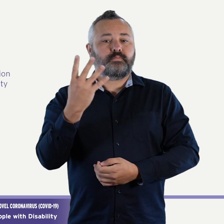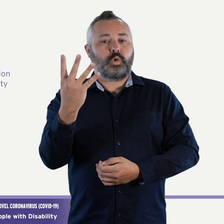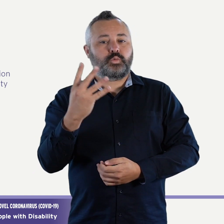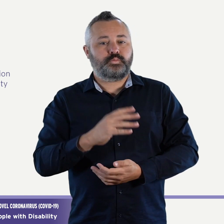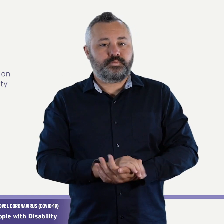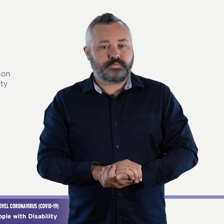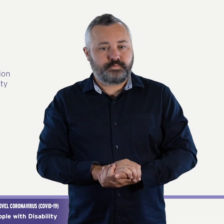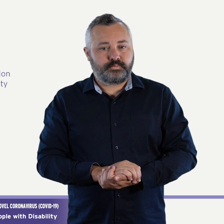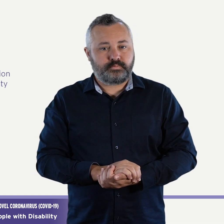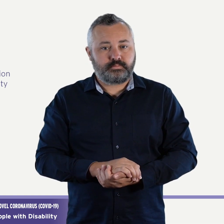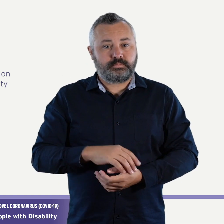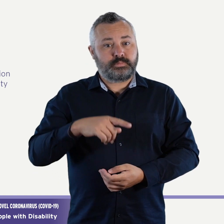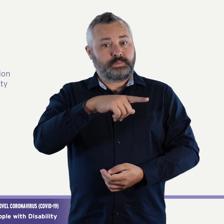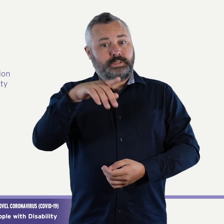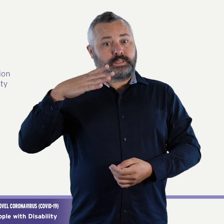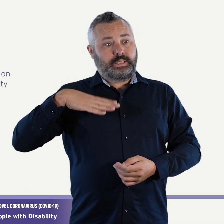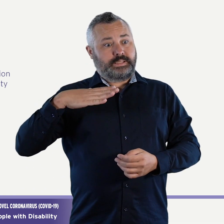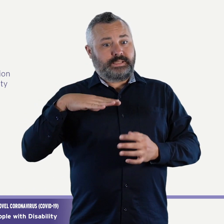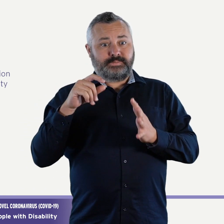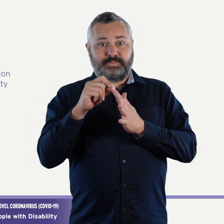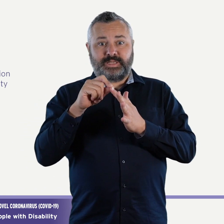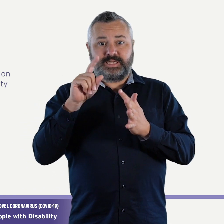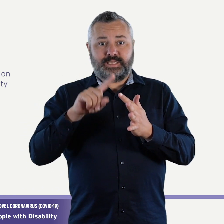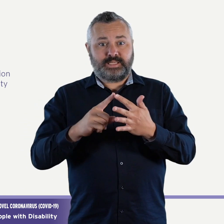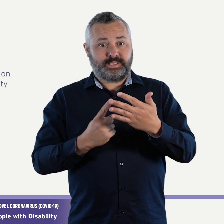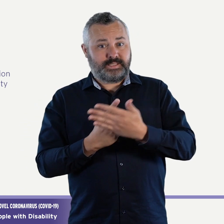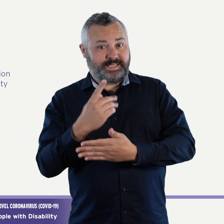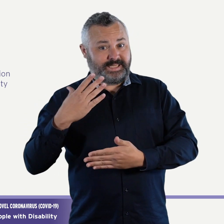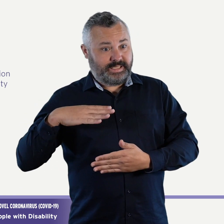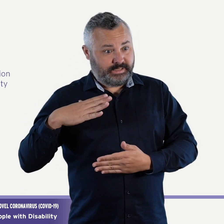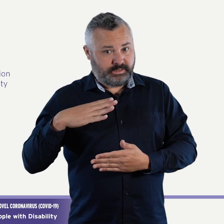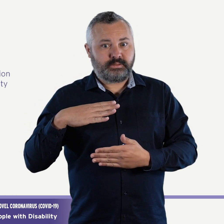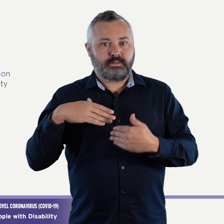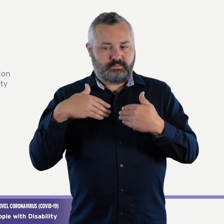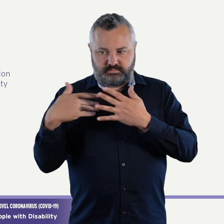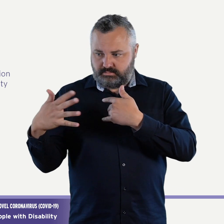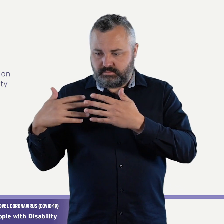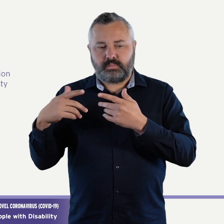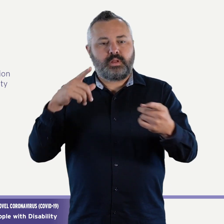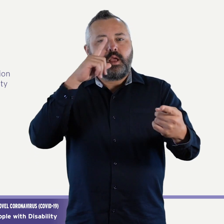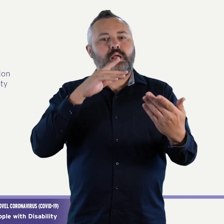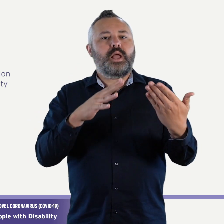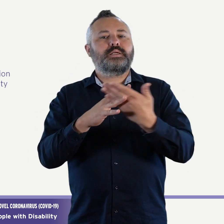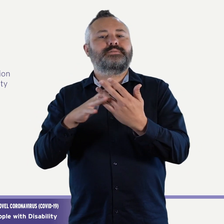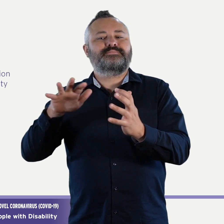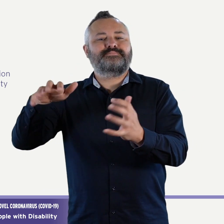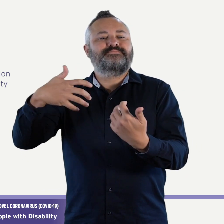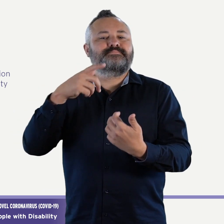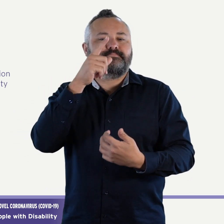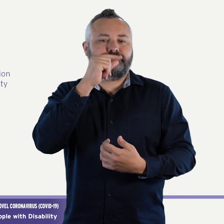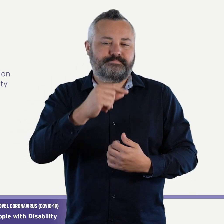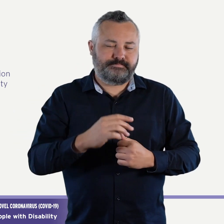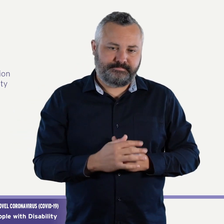4. Assess demand and enable access to PPE and other resources.